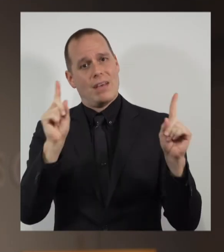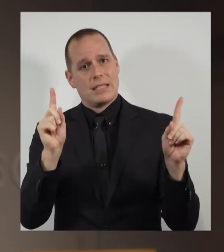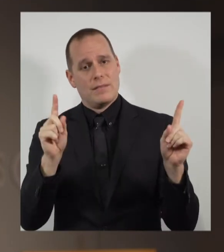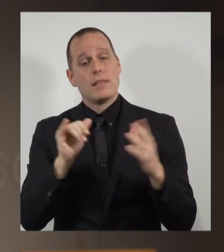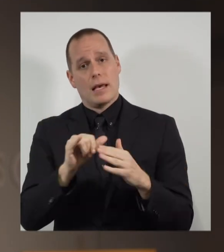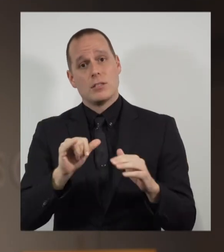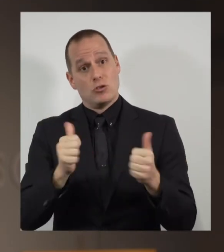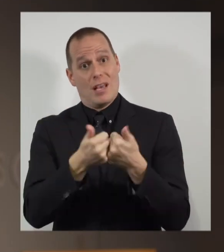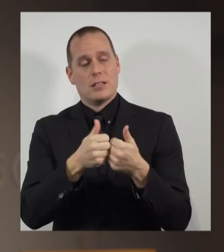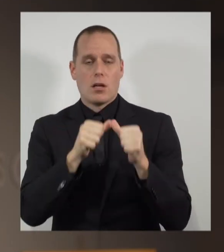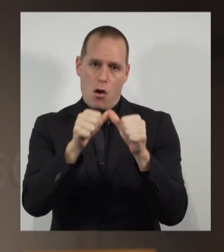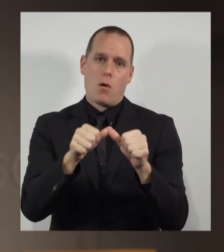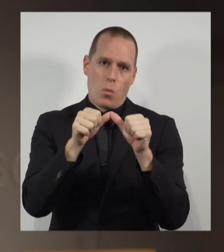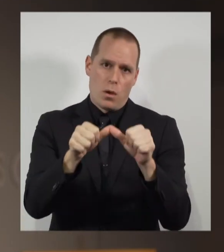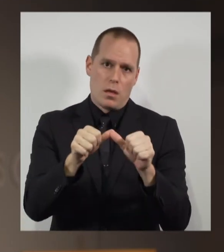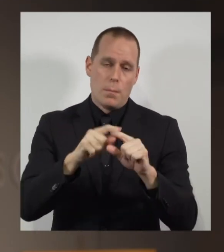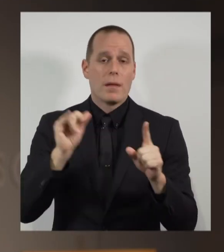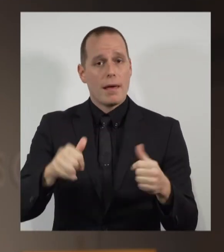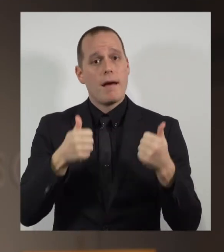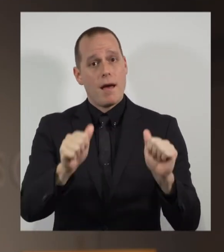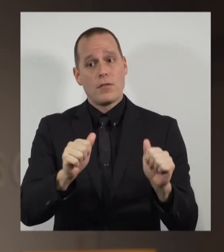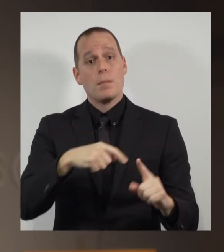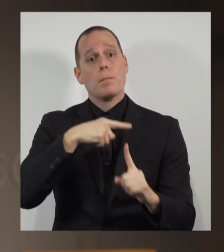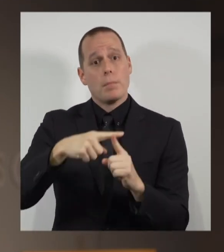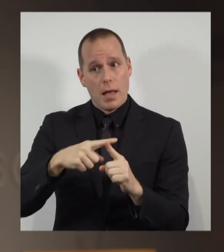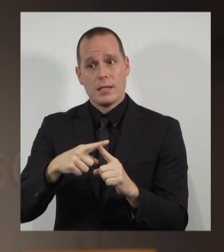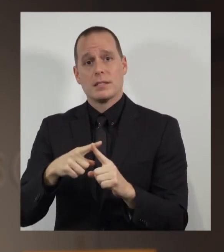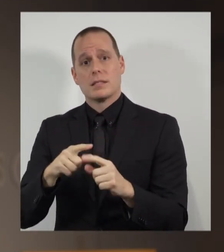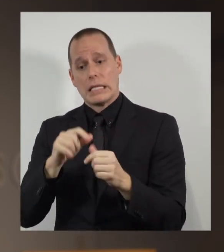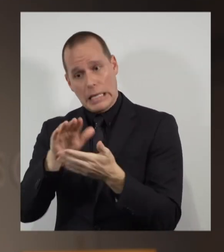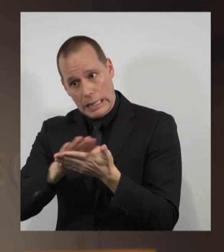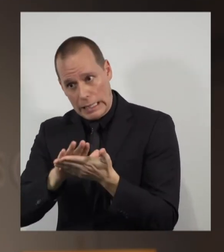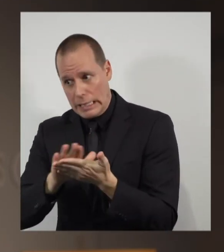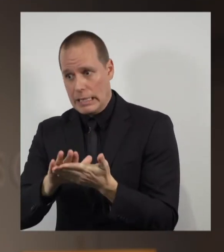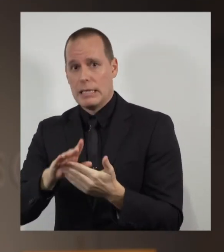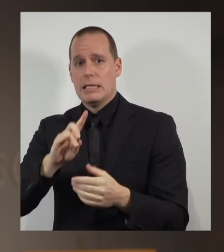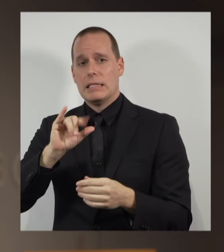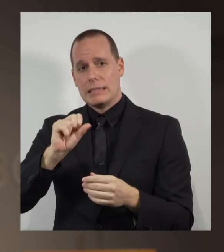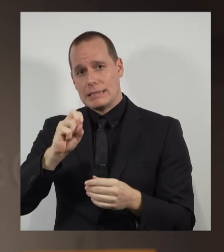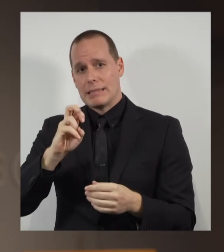This is an ongoing challenge, but these efforts, coupled with rigorous cleaning and disinfectant